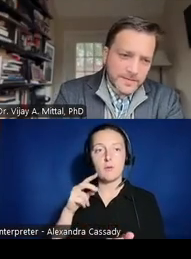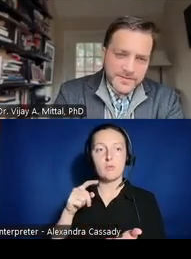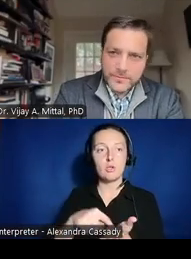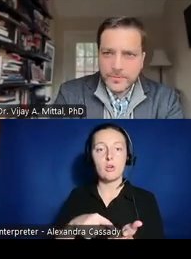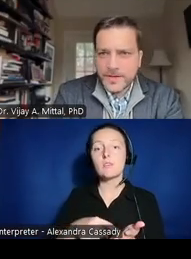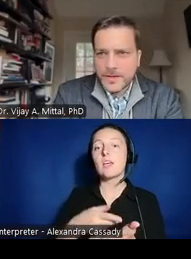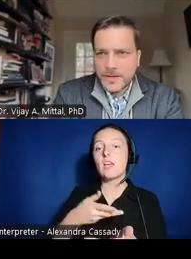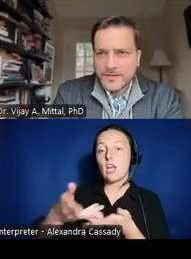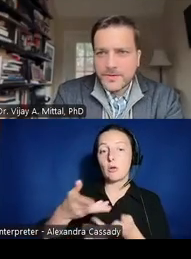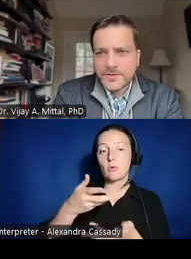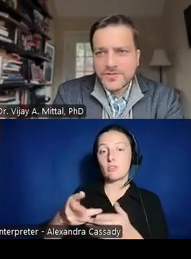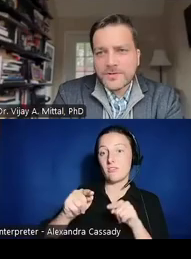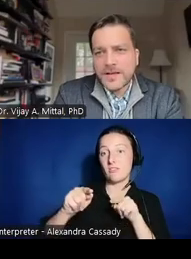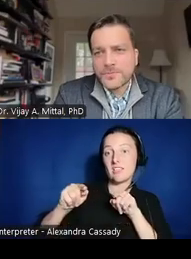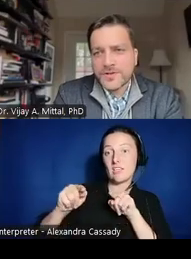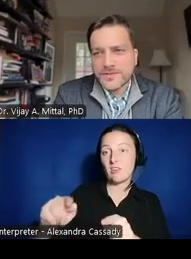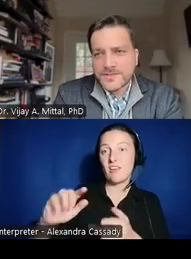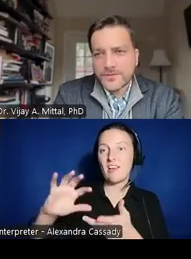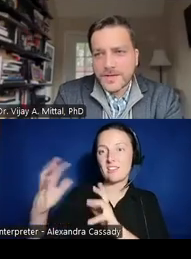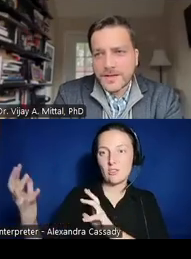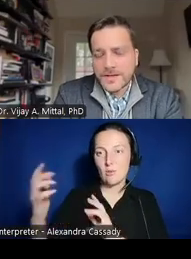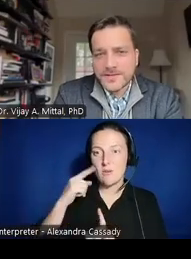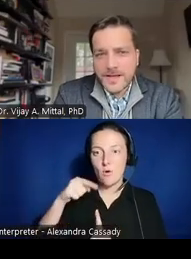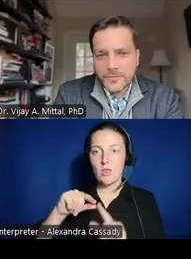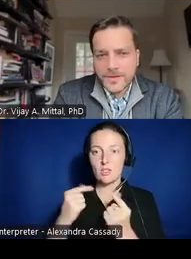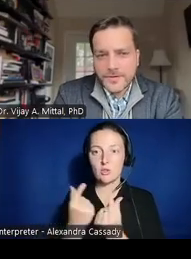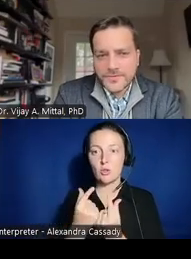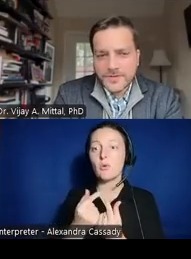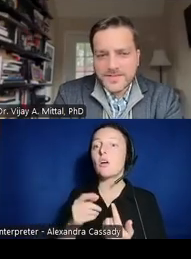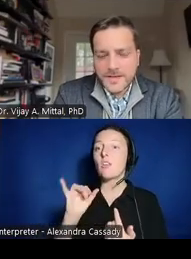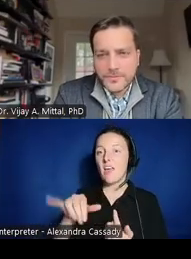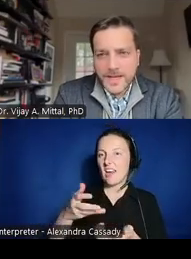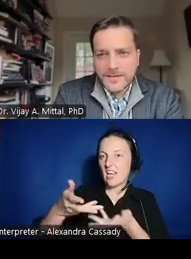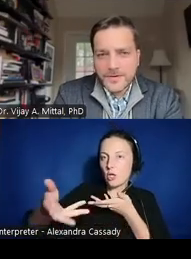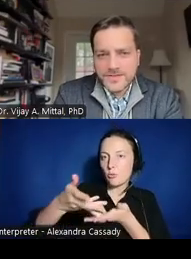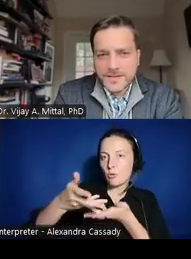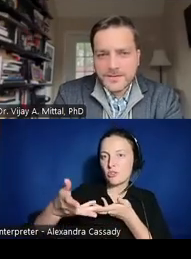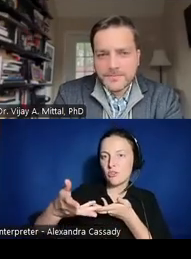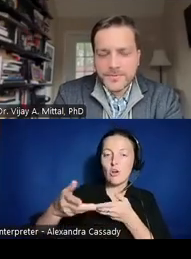in this group. So in interpersonal synchrony is another one of those really subtle behaviors that